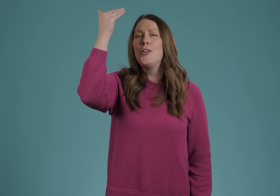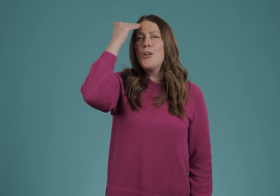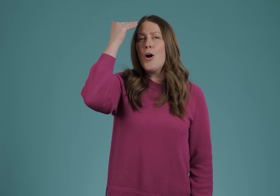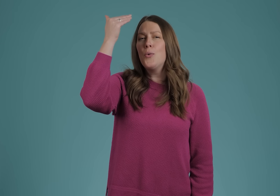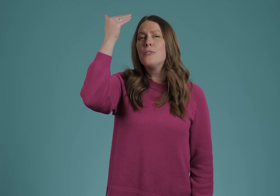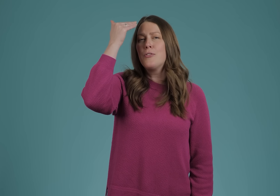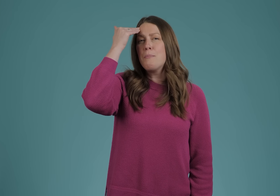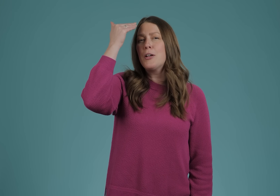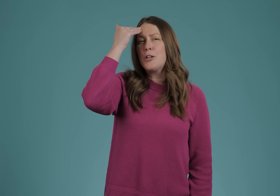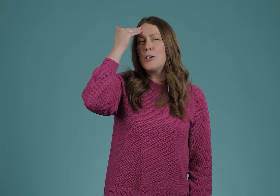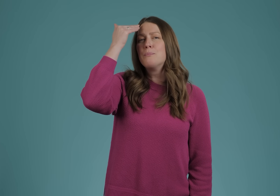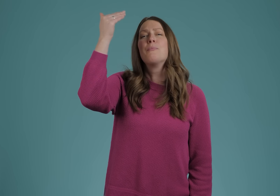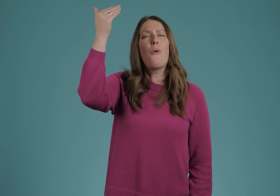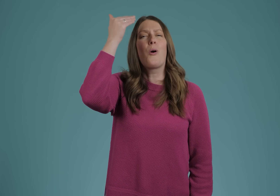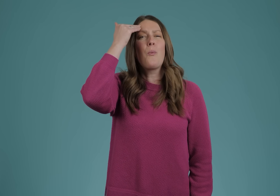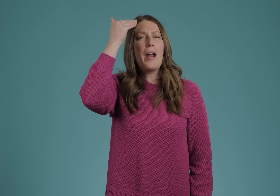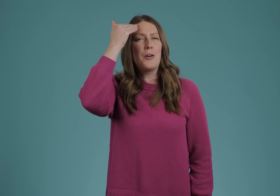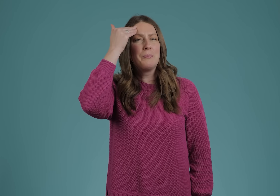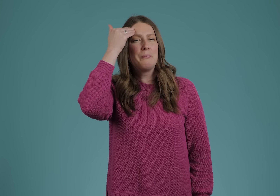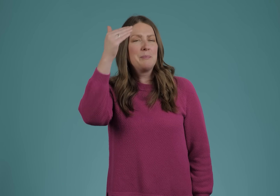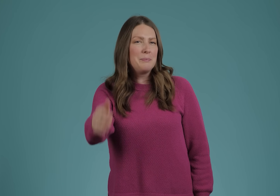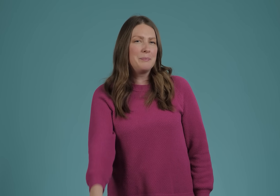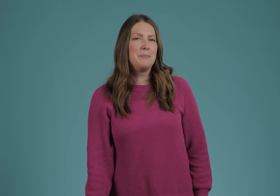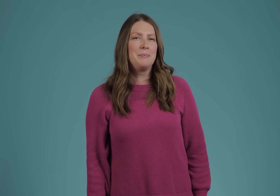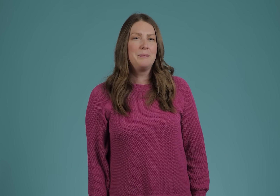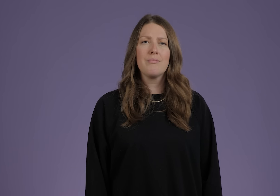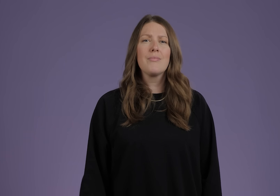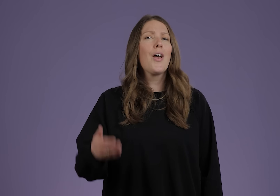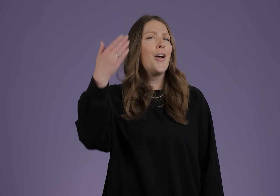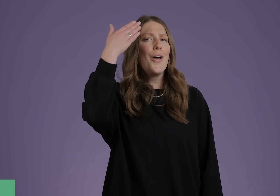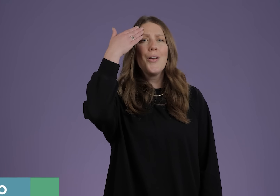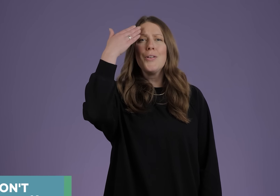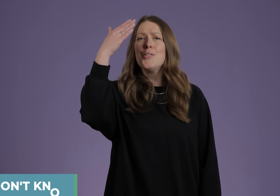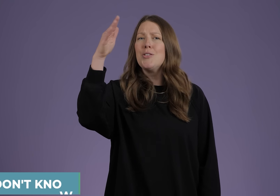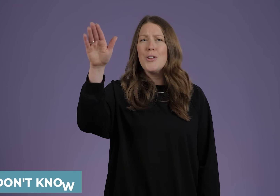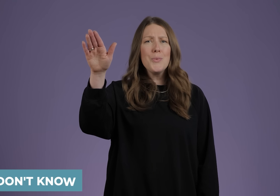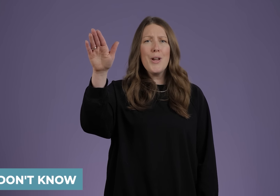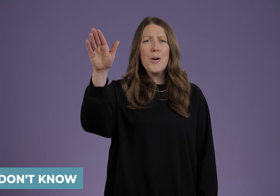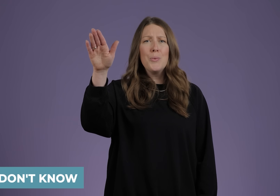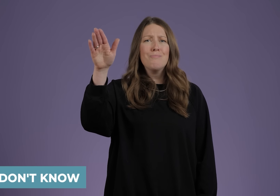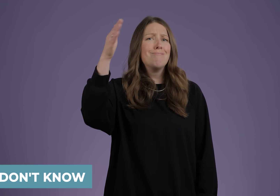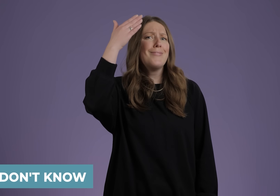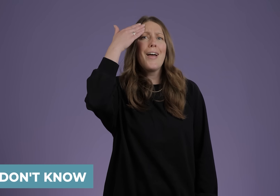Know Familiar or aware Don't know